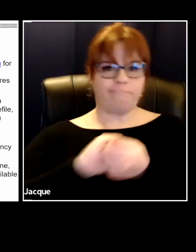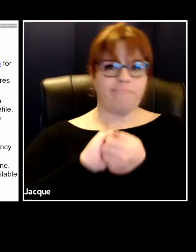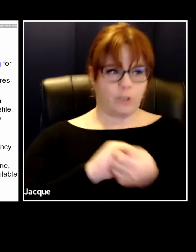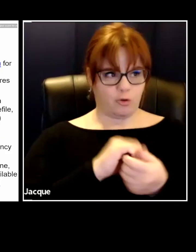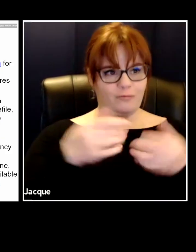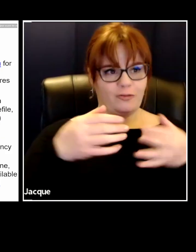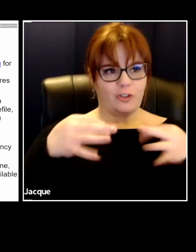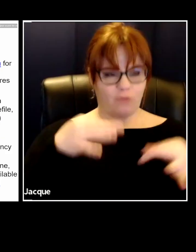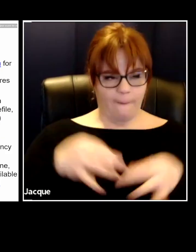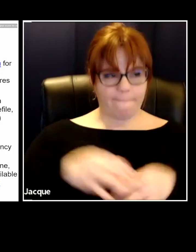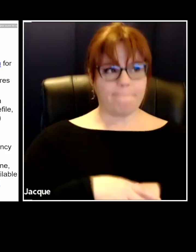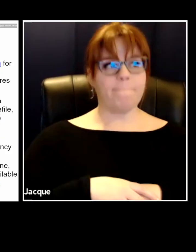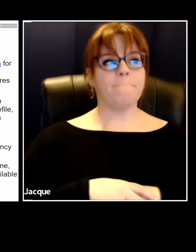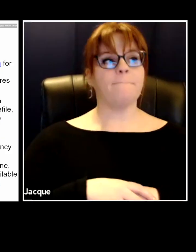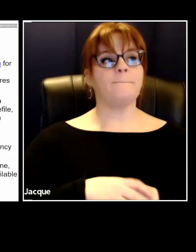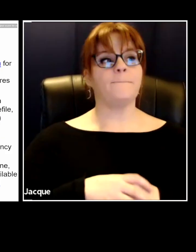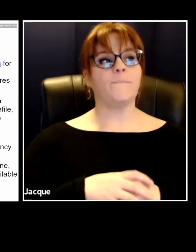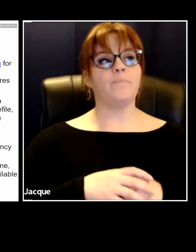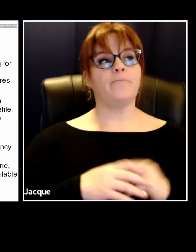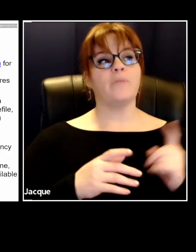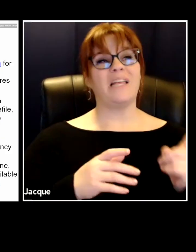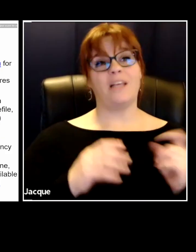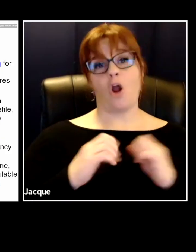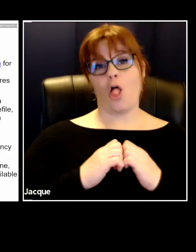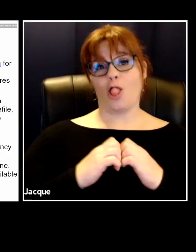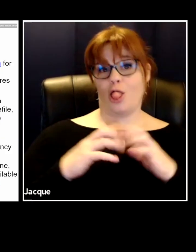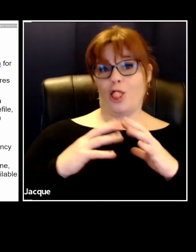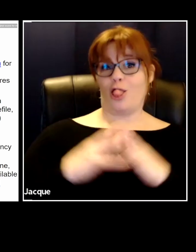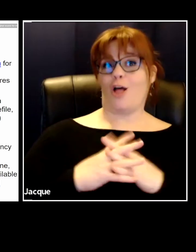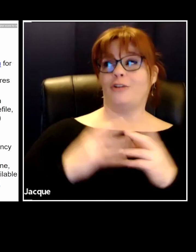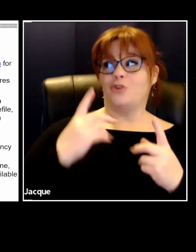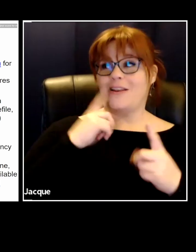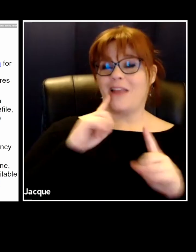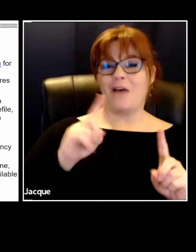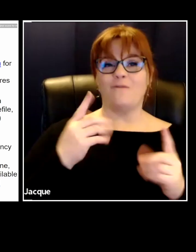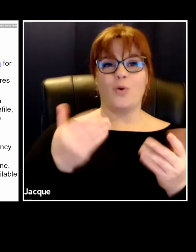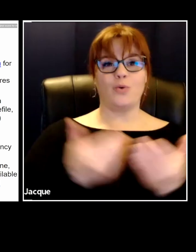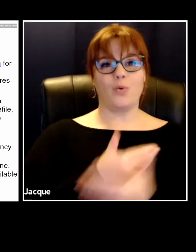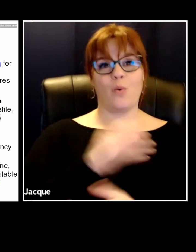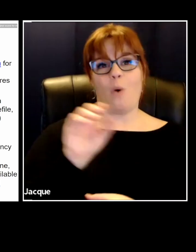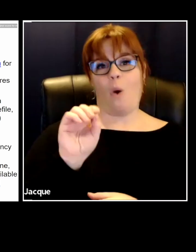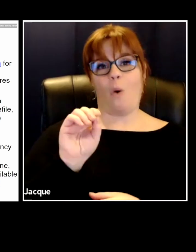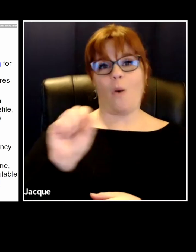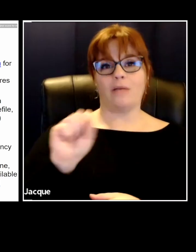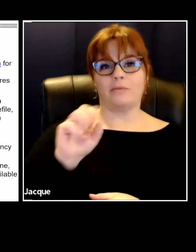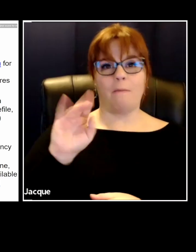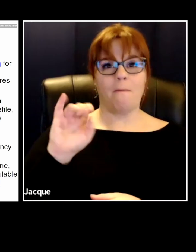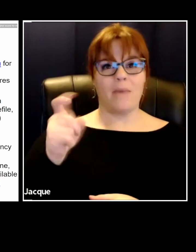kind of our um launch announcement for this new um Osmix tool that that we've built and that Kurt